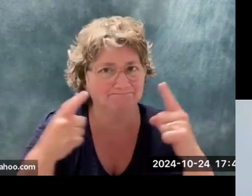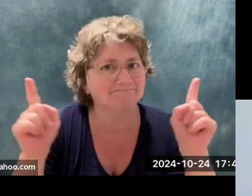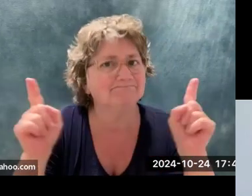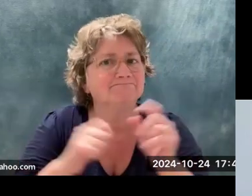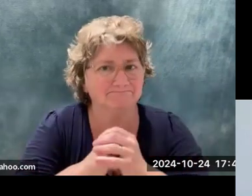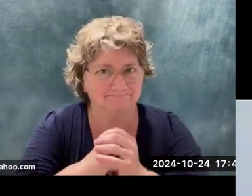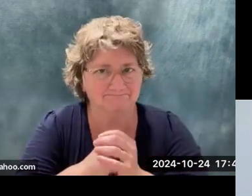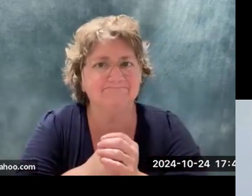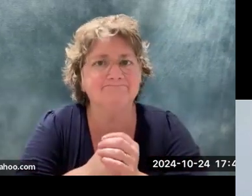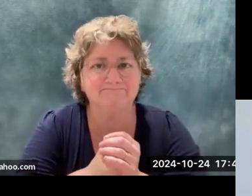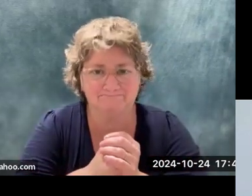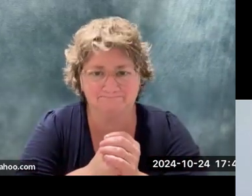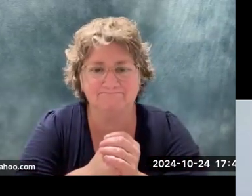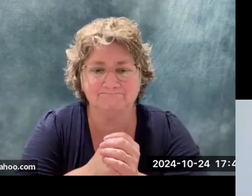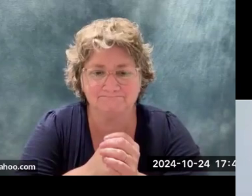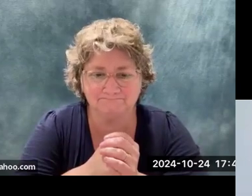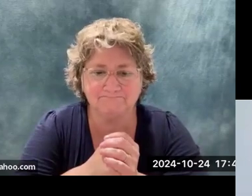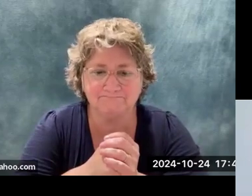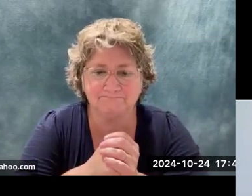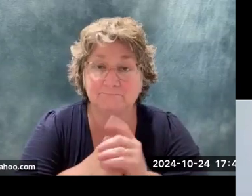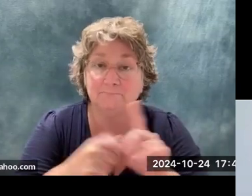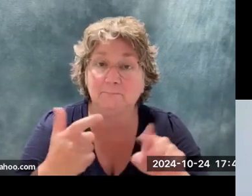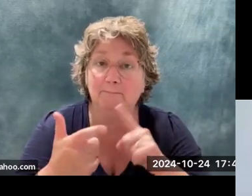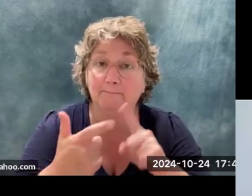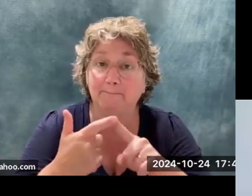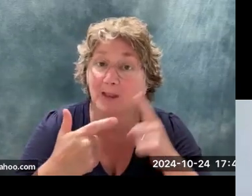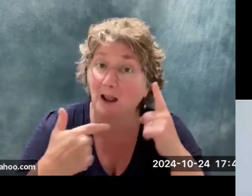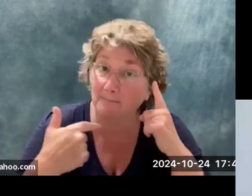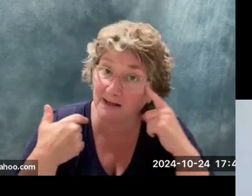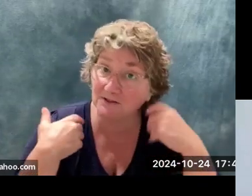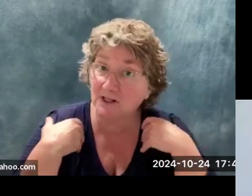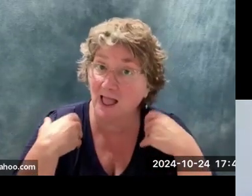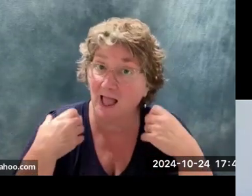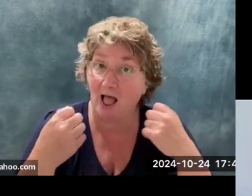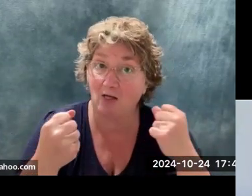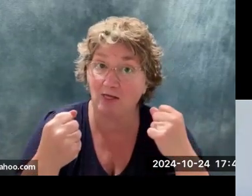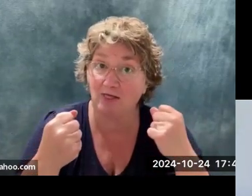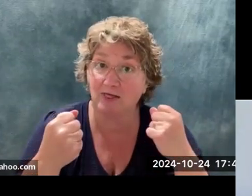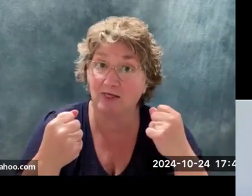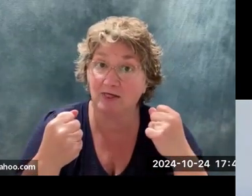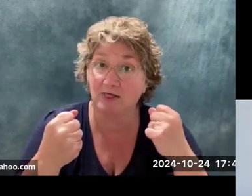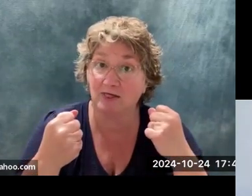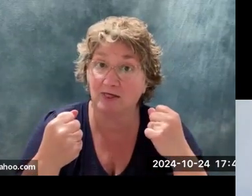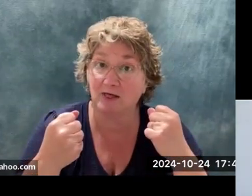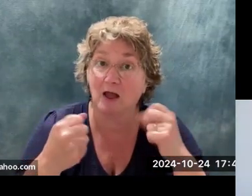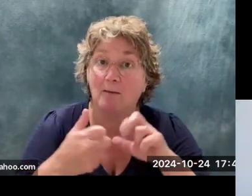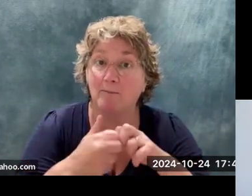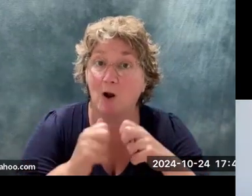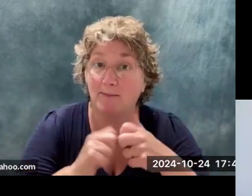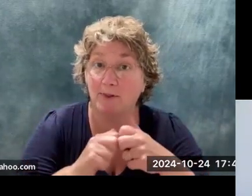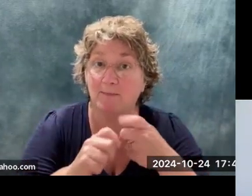Now does mental health effects of COVID-19 have to be demonstrated in a child